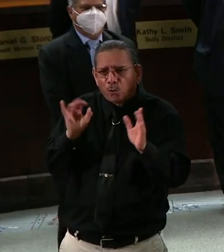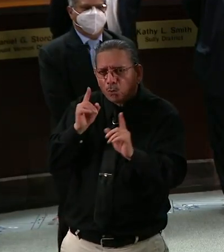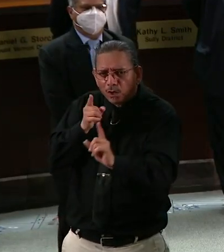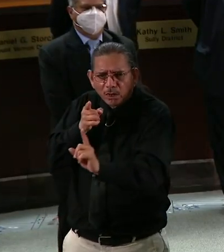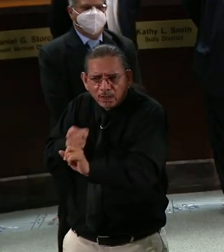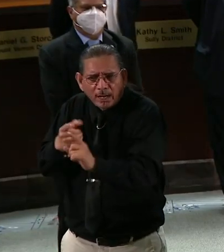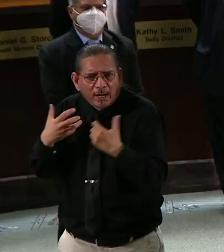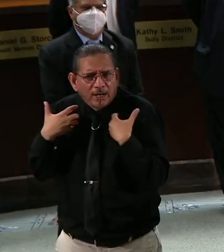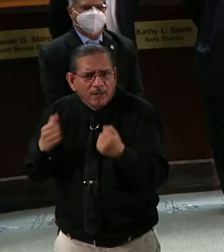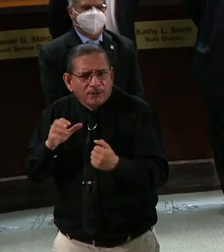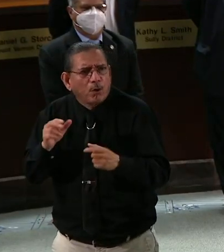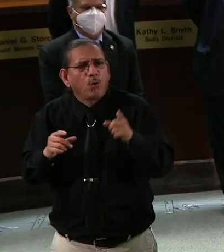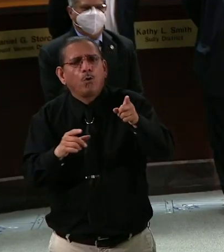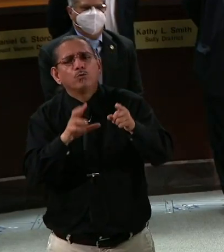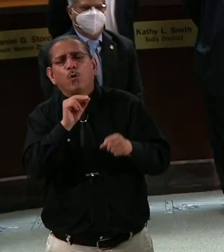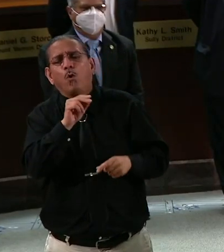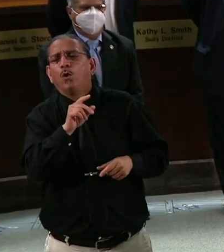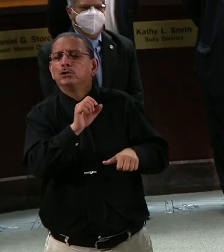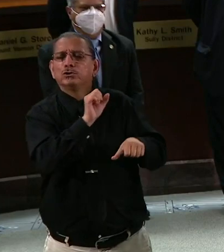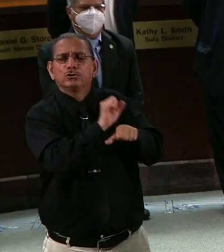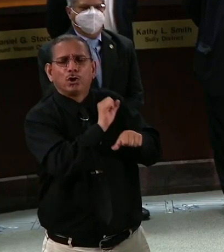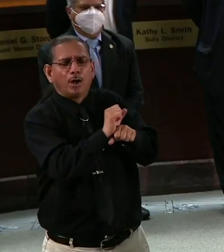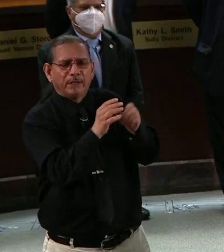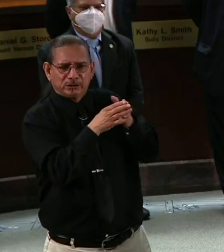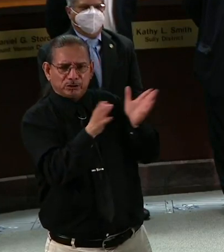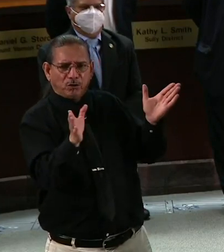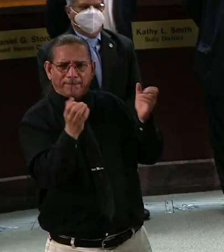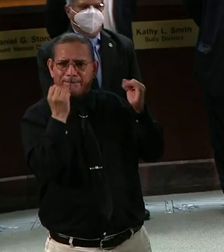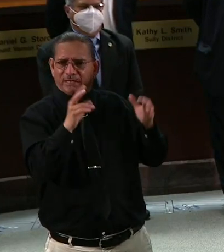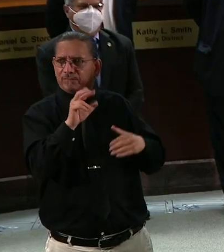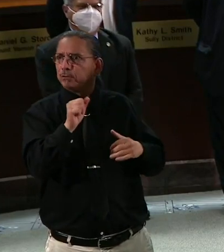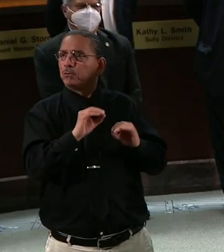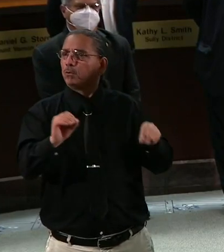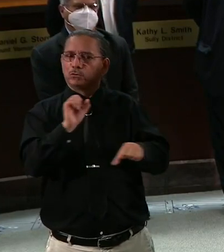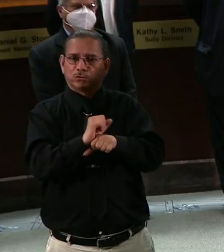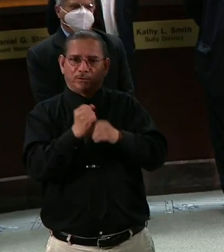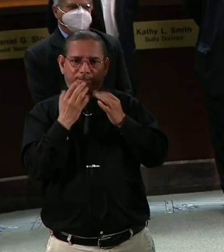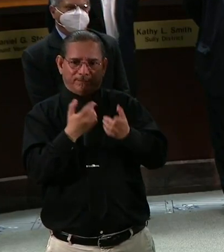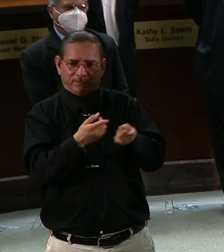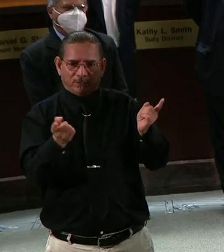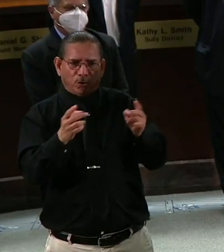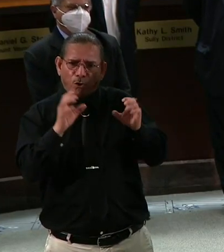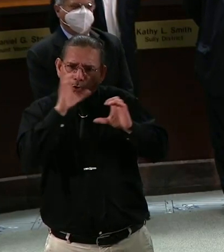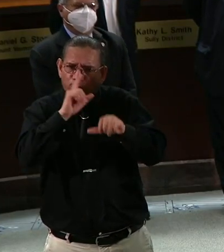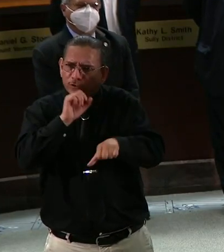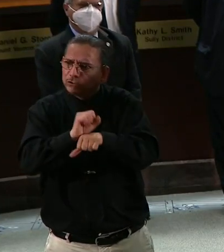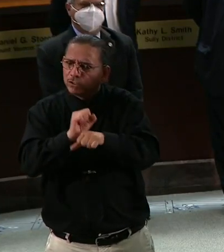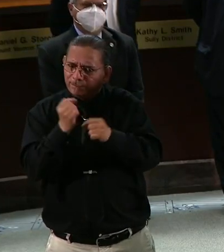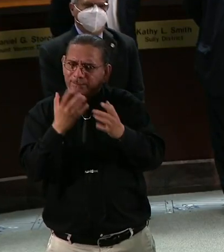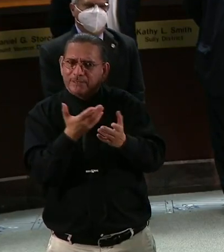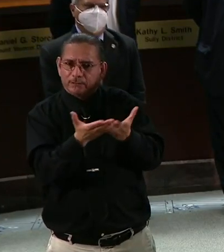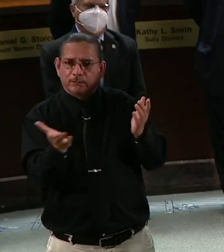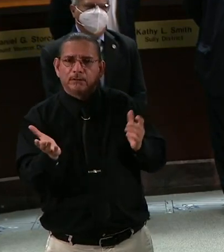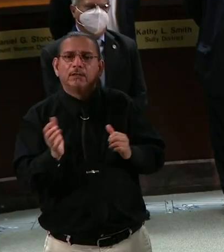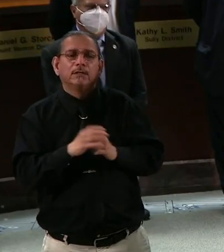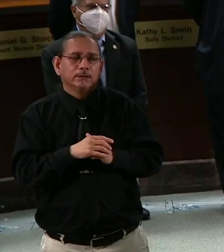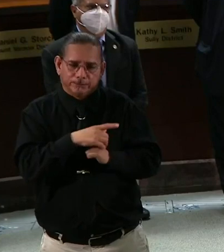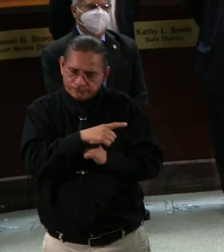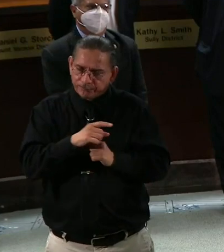GENERAL OUR JOBS RELATED TO THE HEALTH CARE AND JOB IN GENERAL